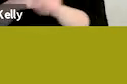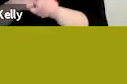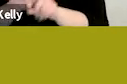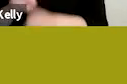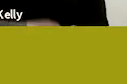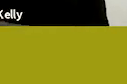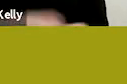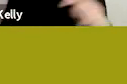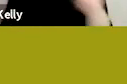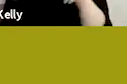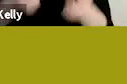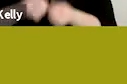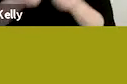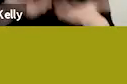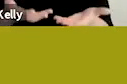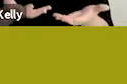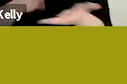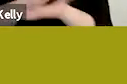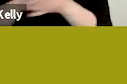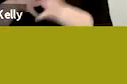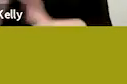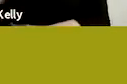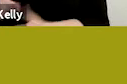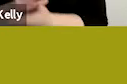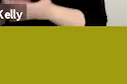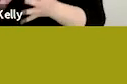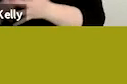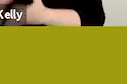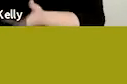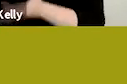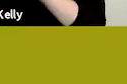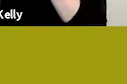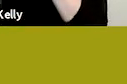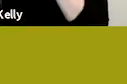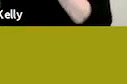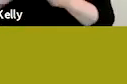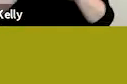how an individual would express their learning and individuals do that in very different ways